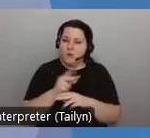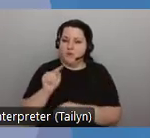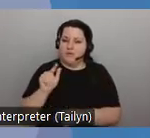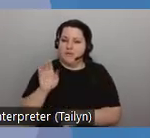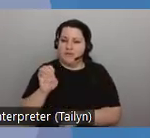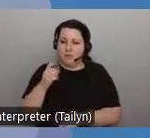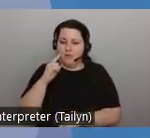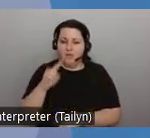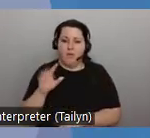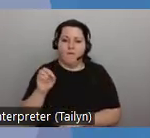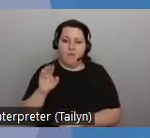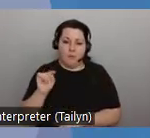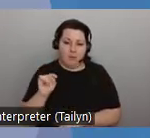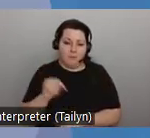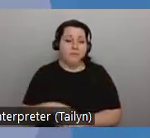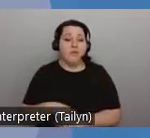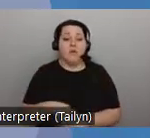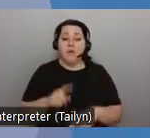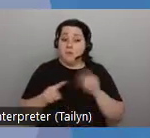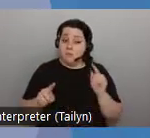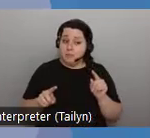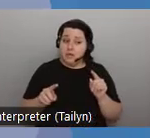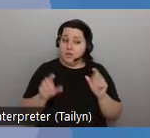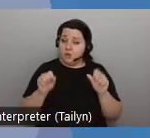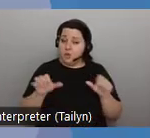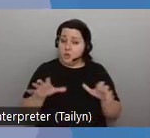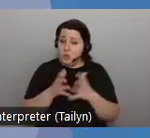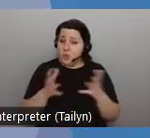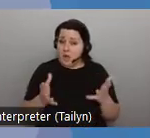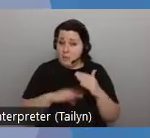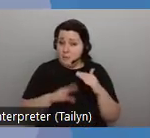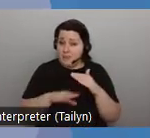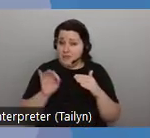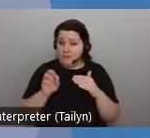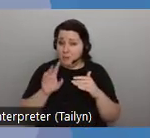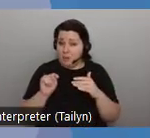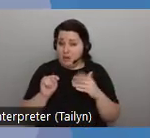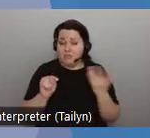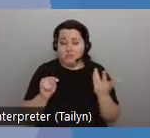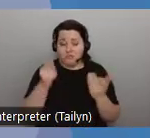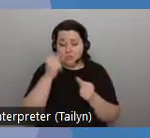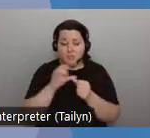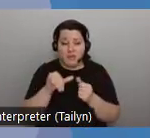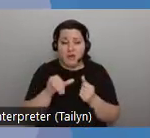document to someone, so we just want to make sure we avoid using tables for formatting.